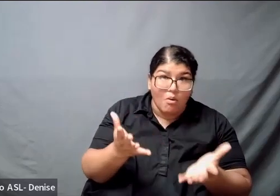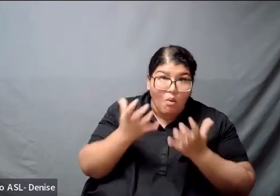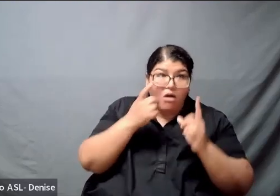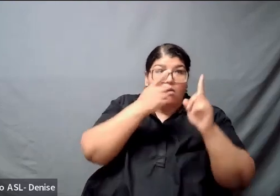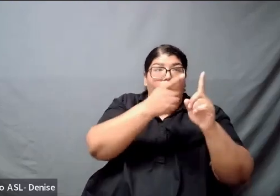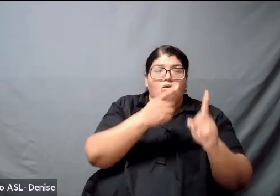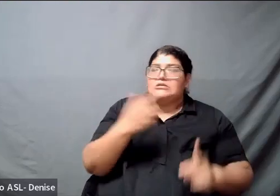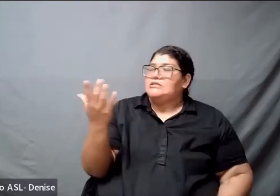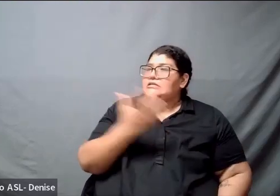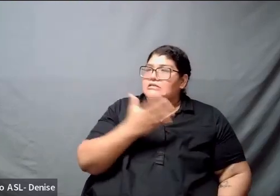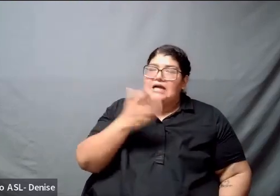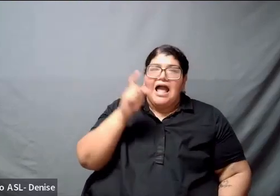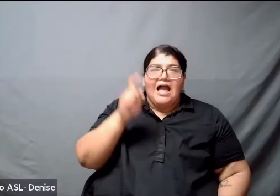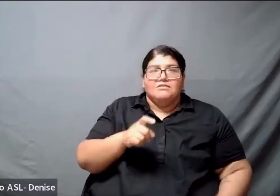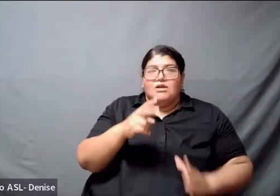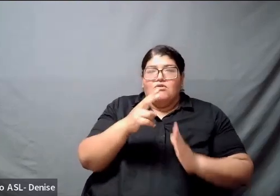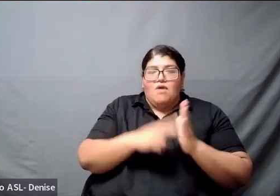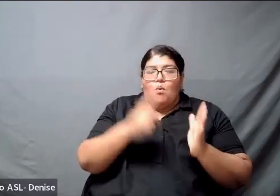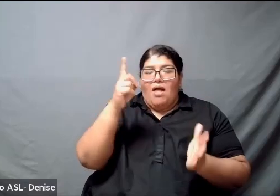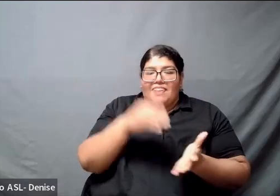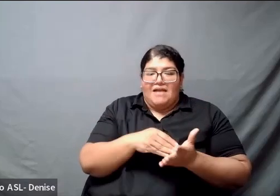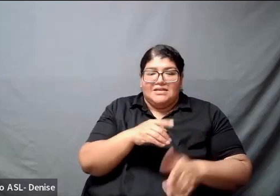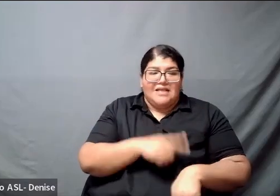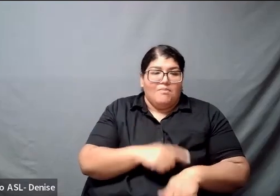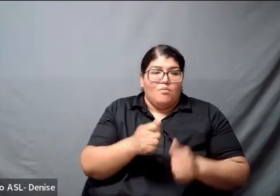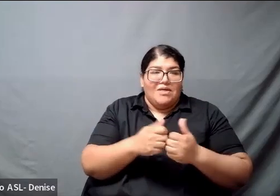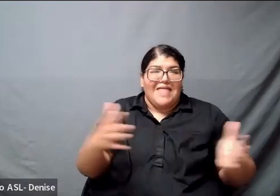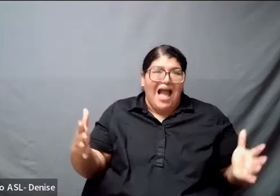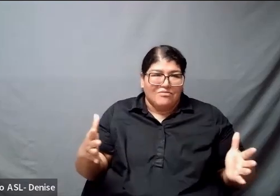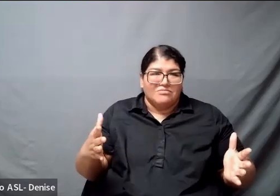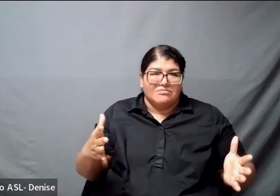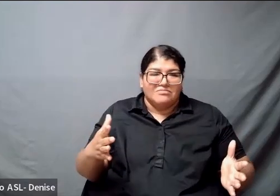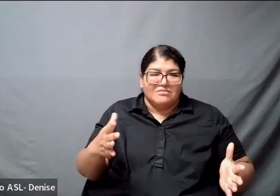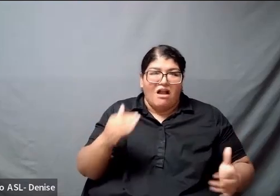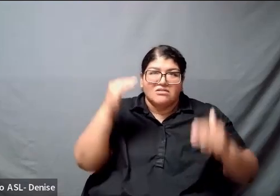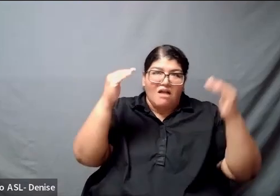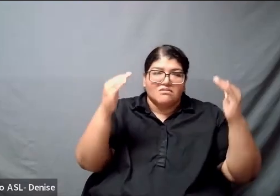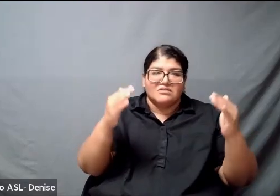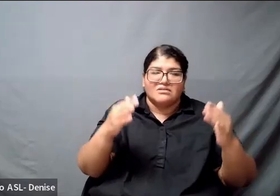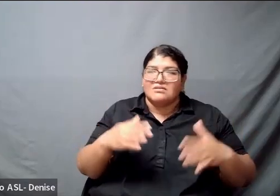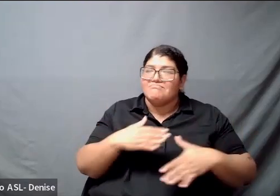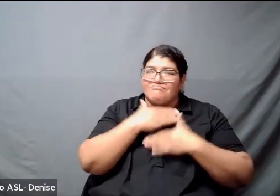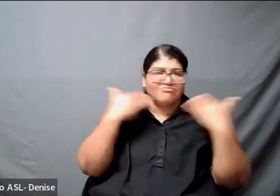It has to be read a thousand times without the adult wanting to throw the book out the window. That is hard.